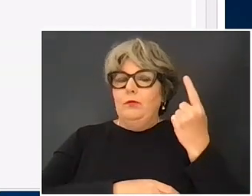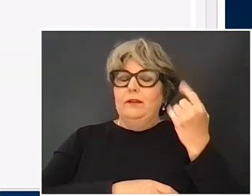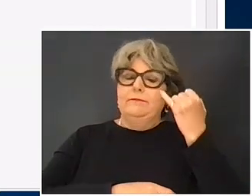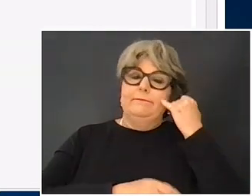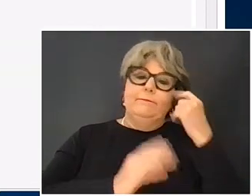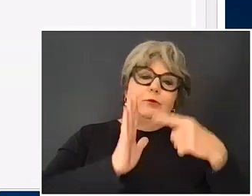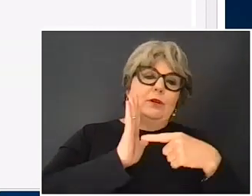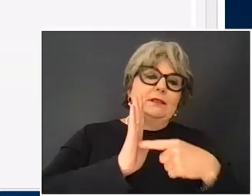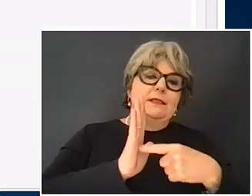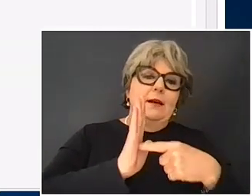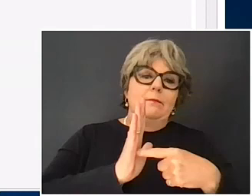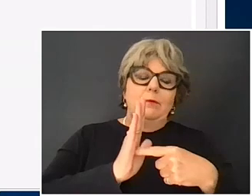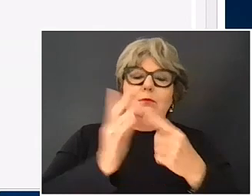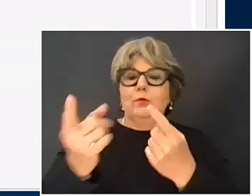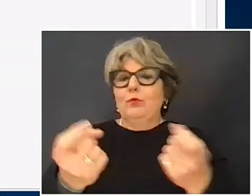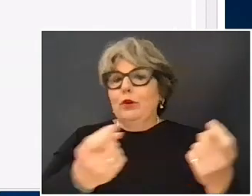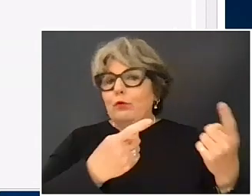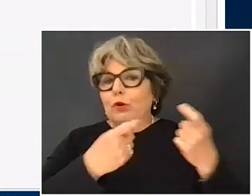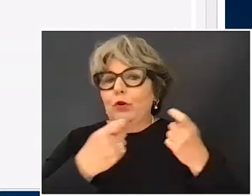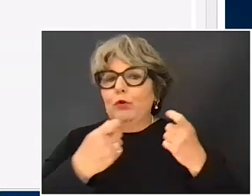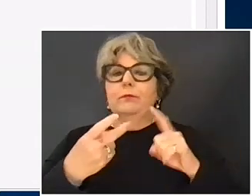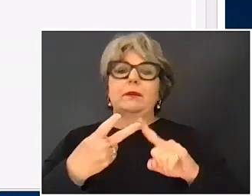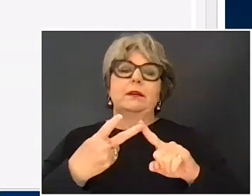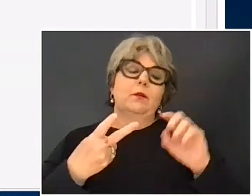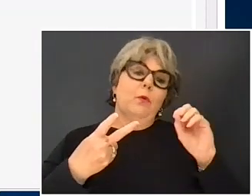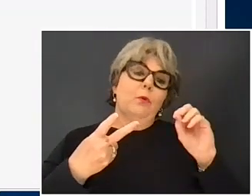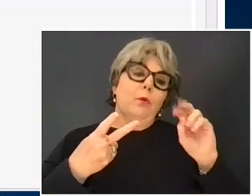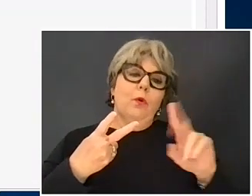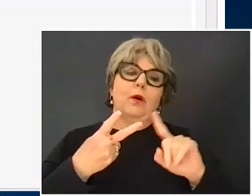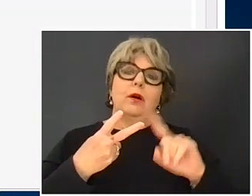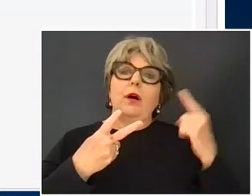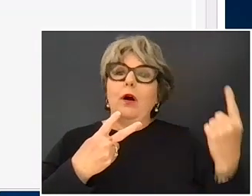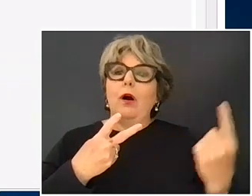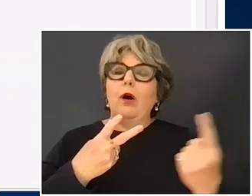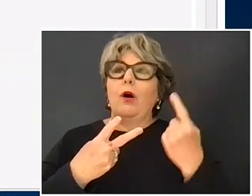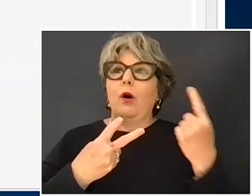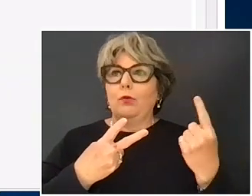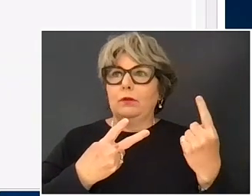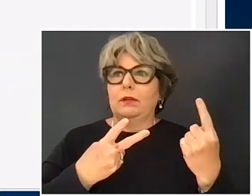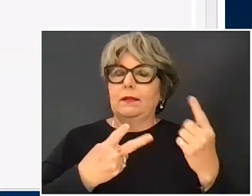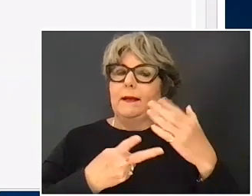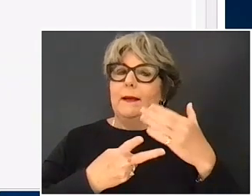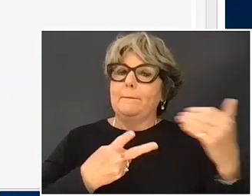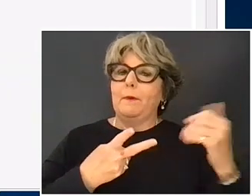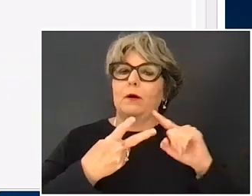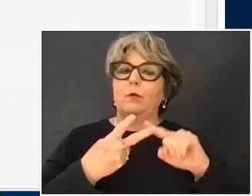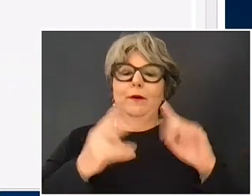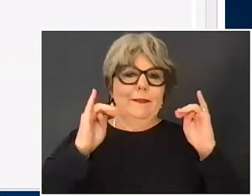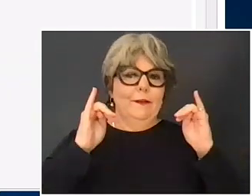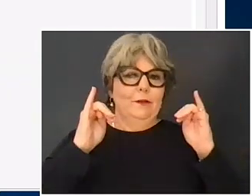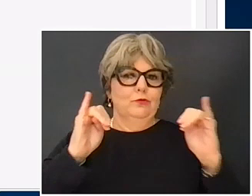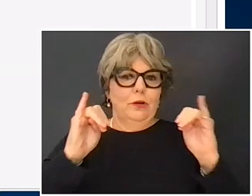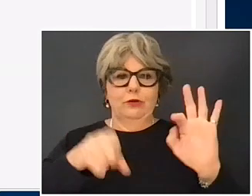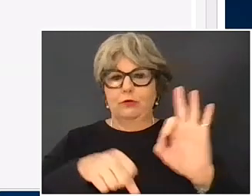recruitment or only dealt in part with instructional functions but did not rise